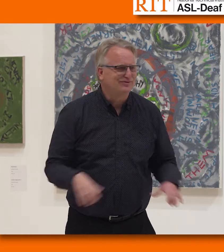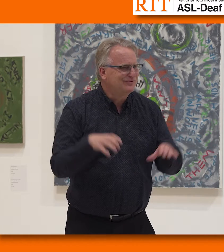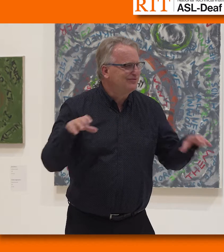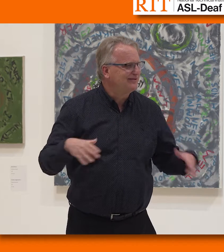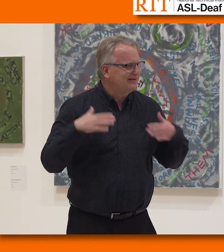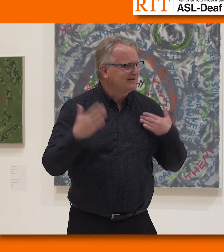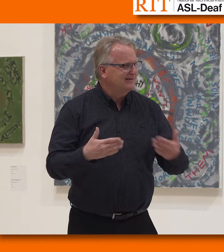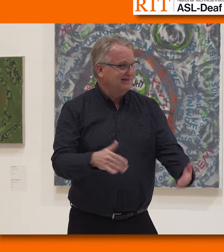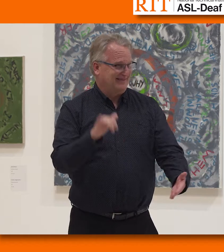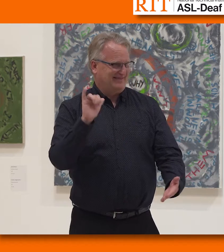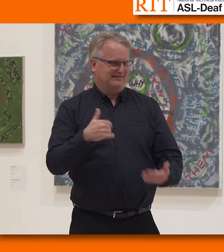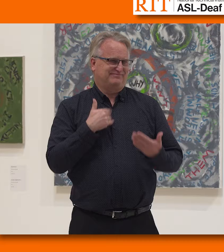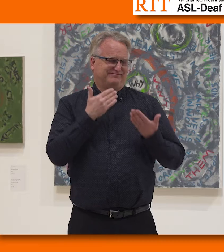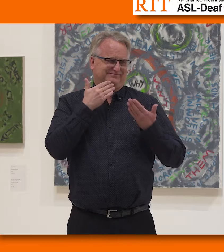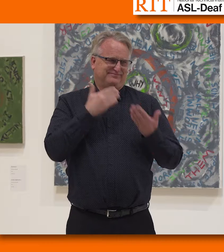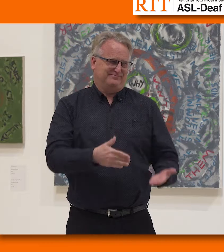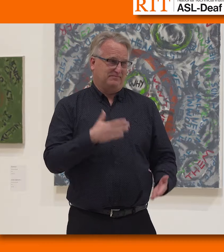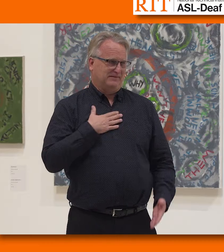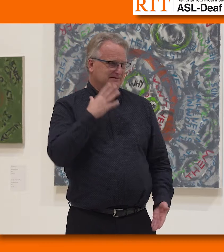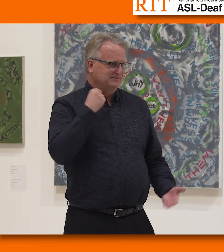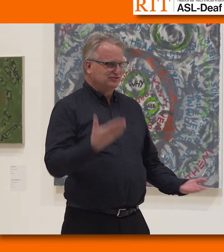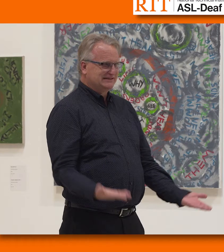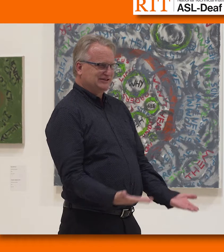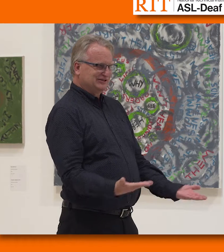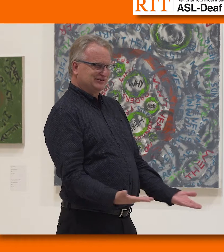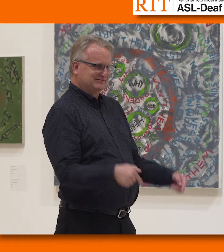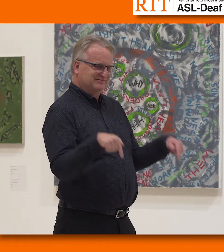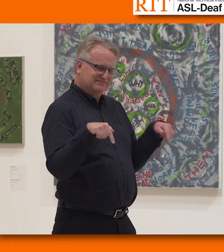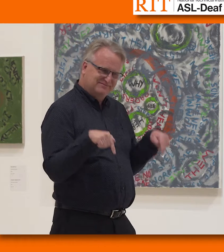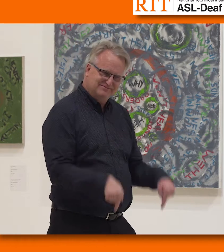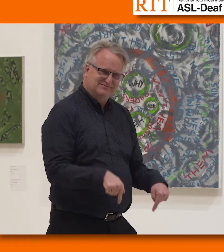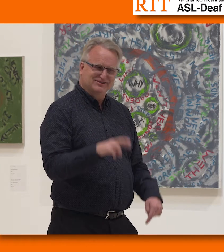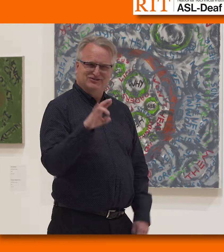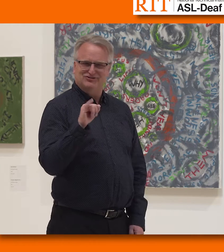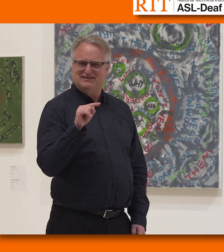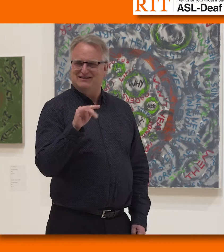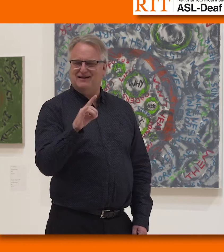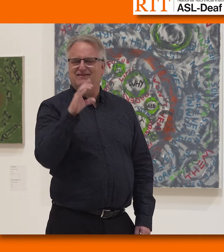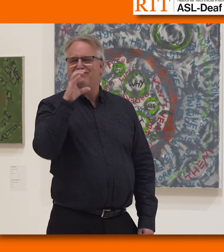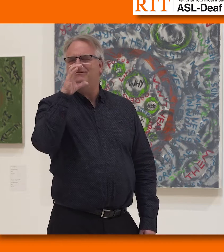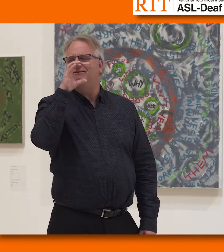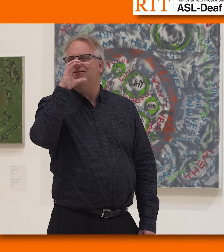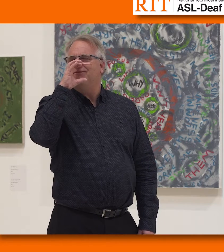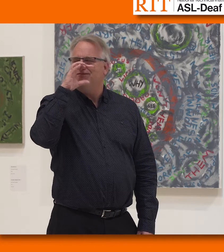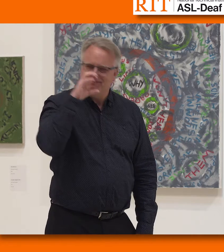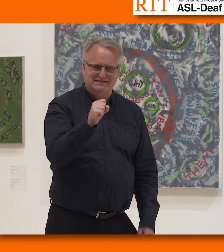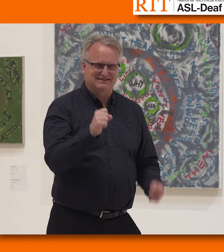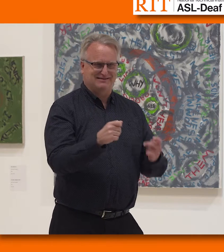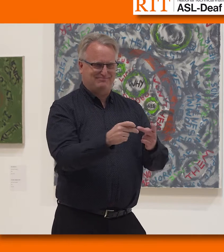How we think, how we breathe, how we act. And I'm grateful for the time I spent here at RIT and NTID,